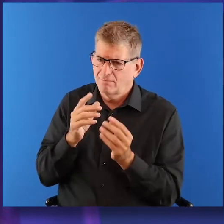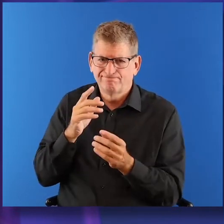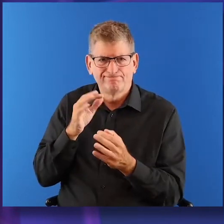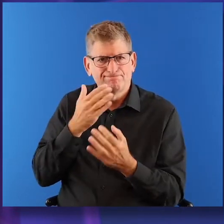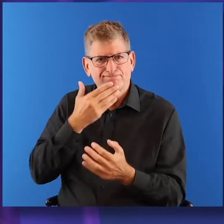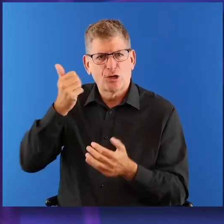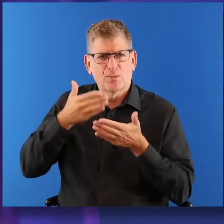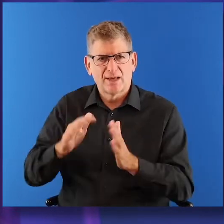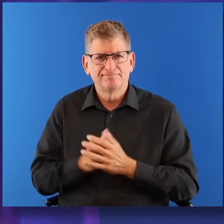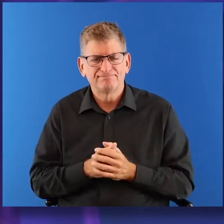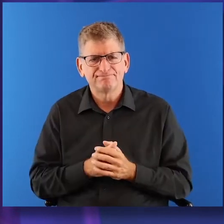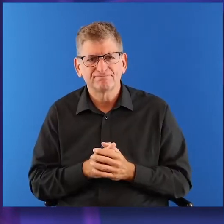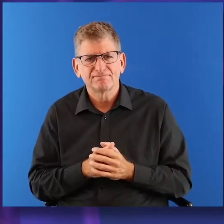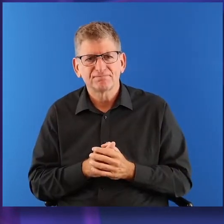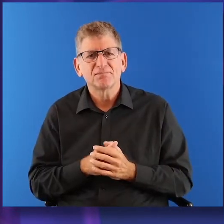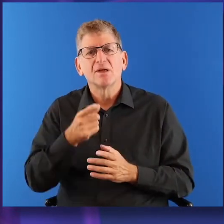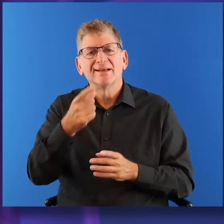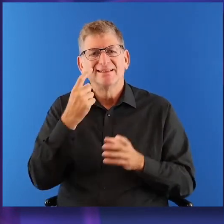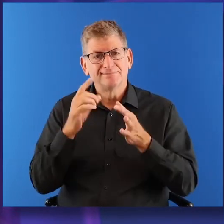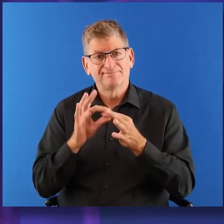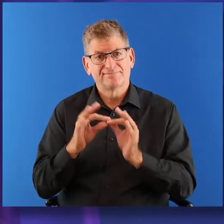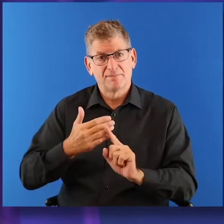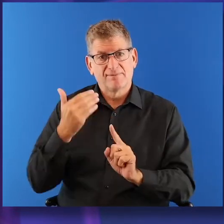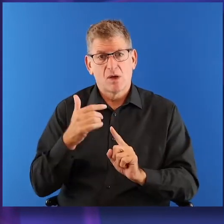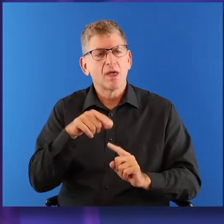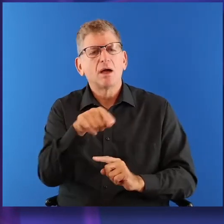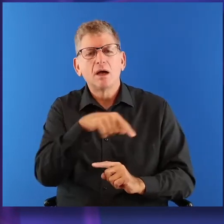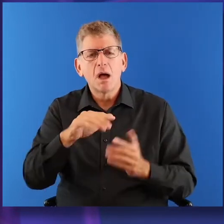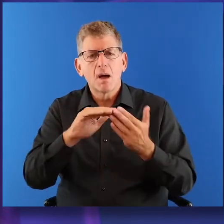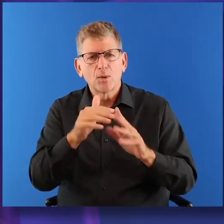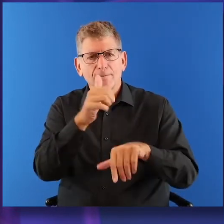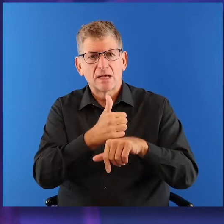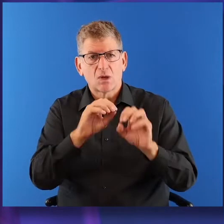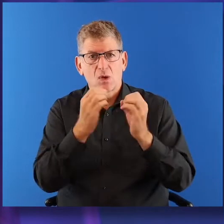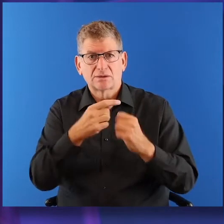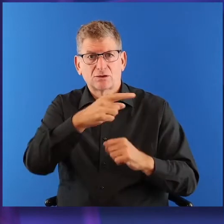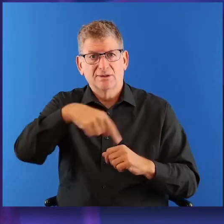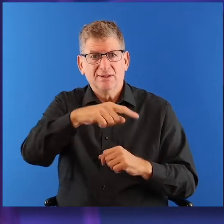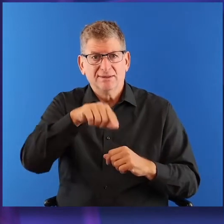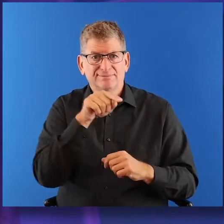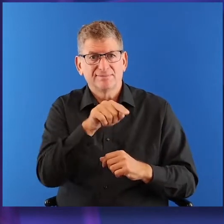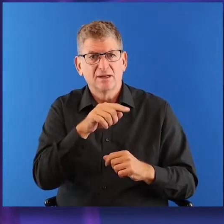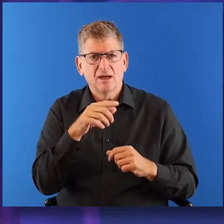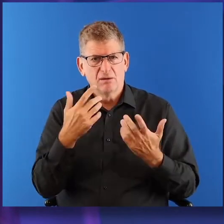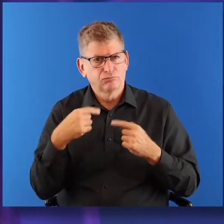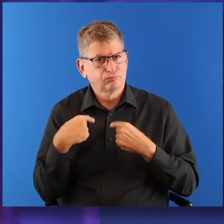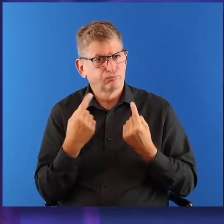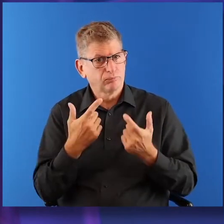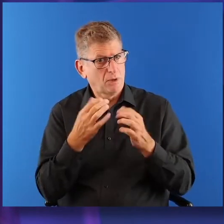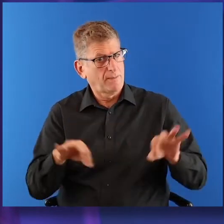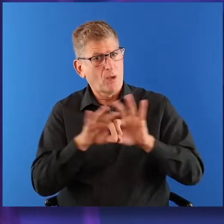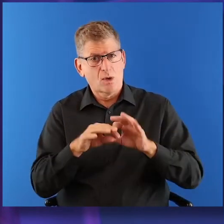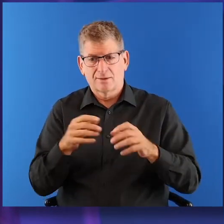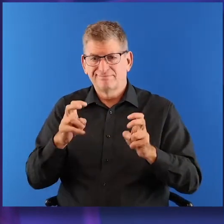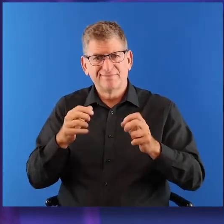that those community-based organizations that have been an incredibly important levers of change.